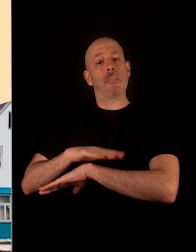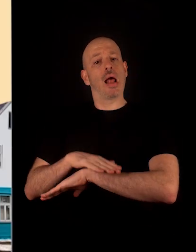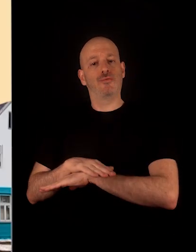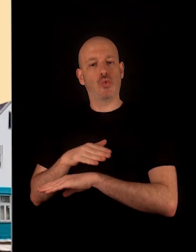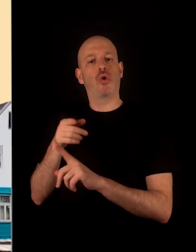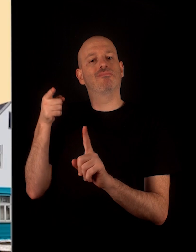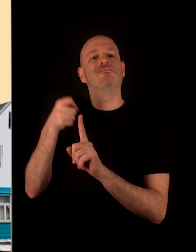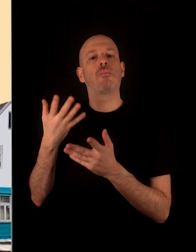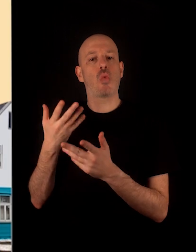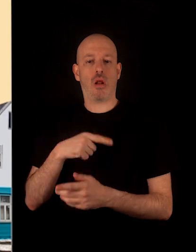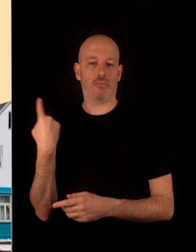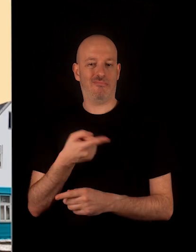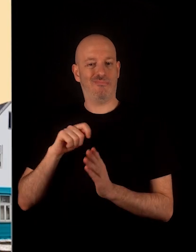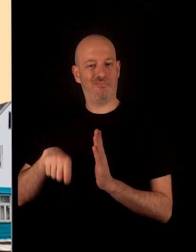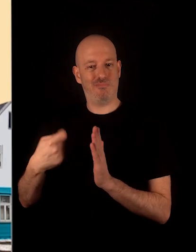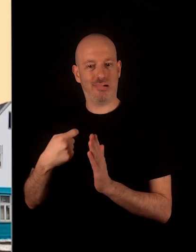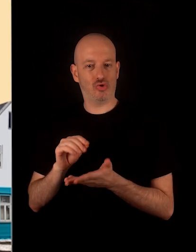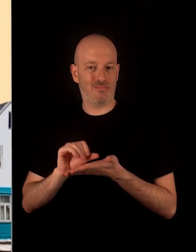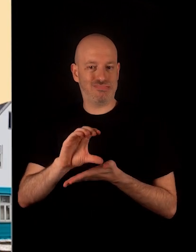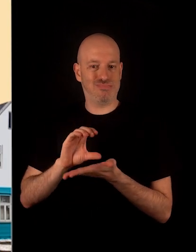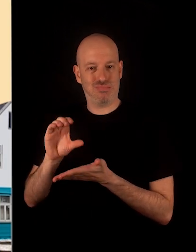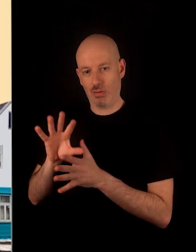to see what worked well and what not.